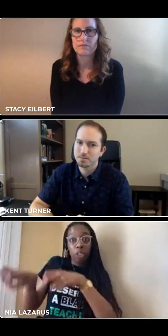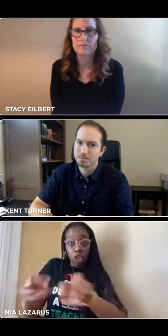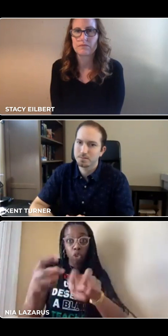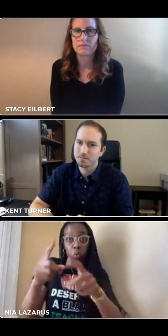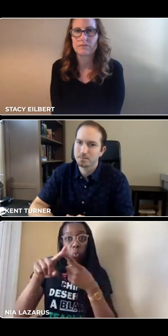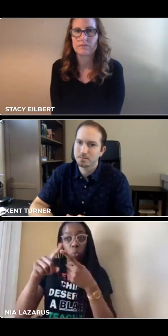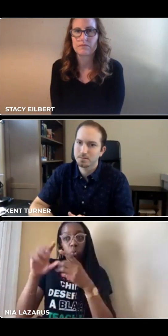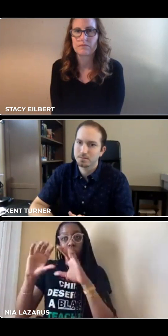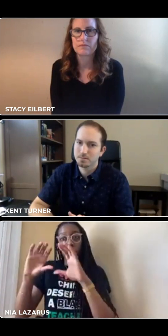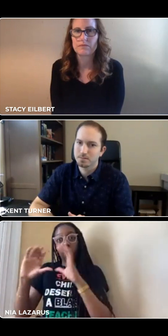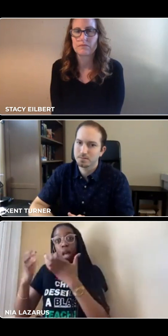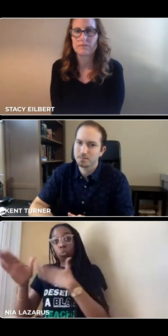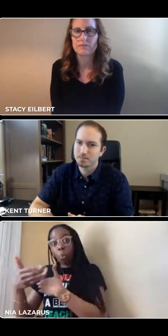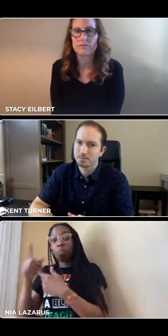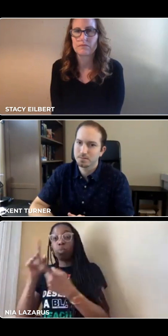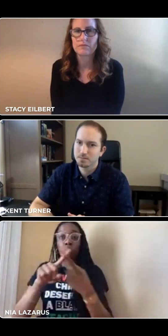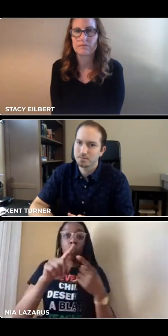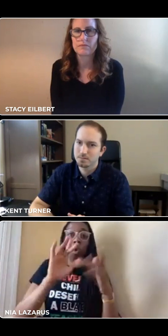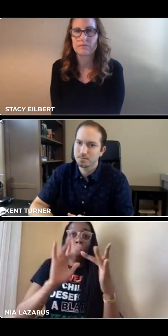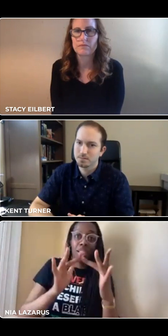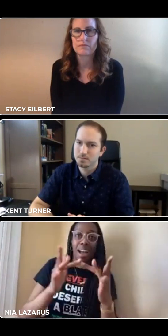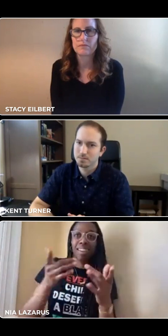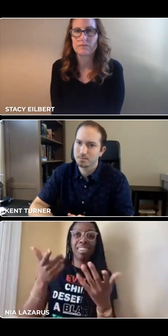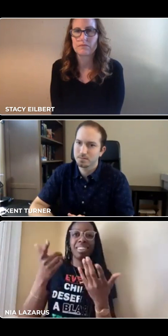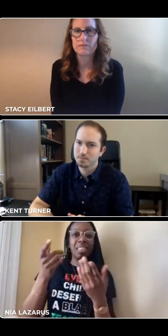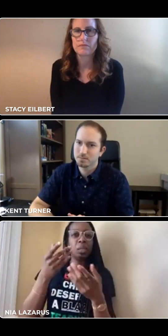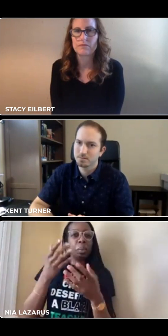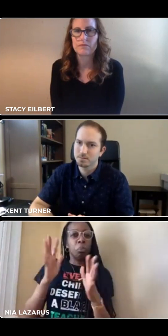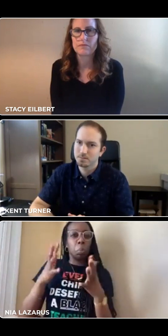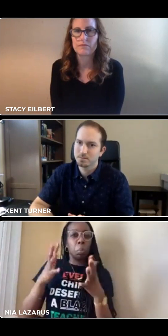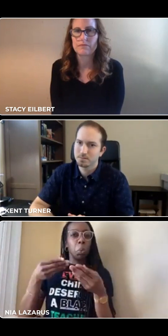functioned like that since the beginning of the school year. So, their classroom to online